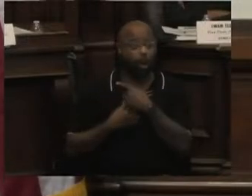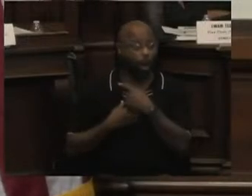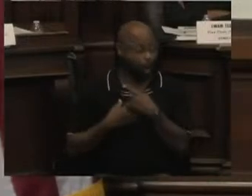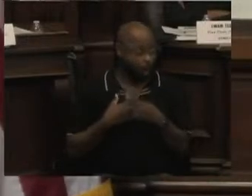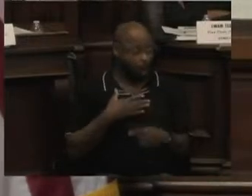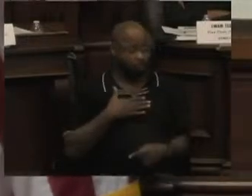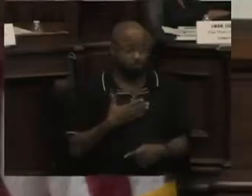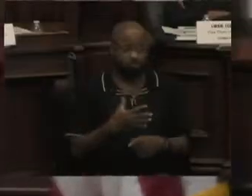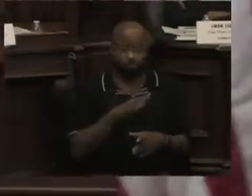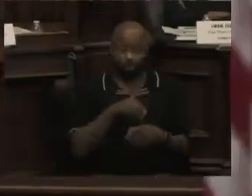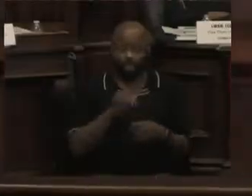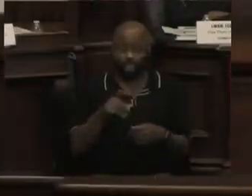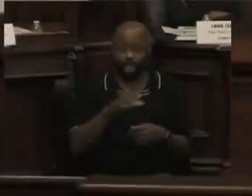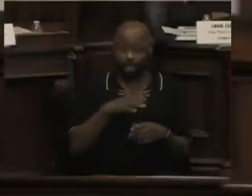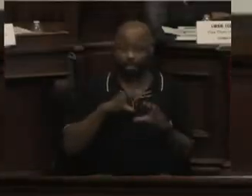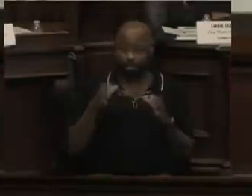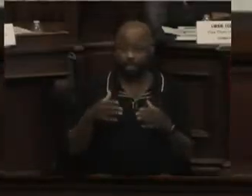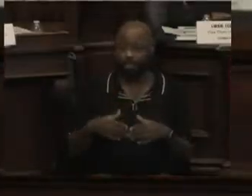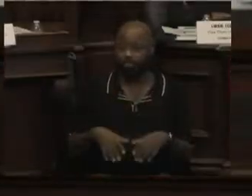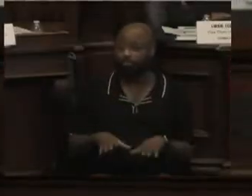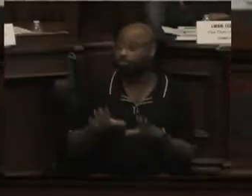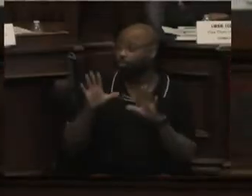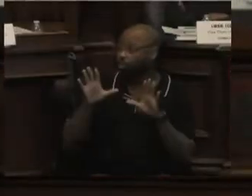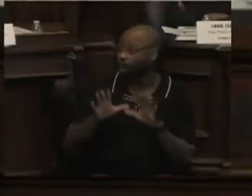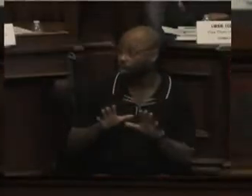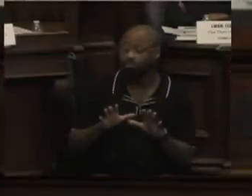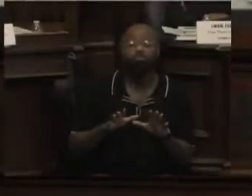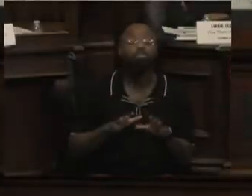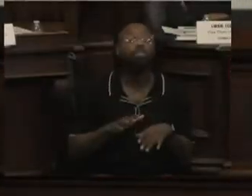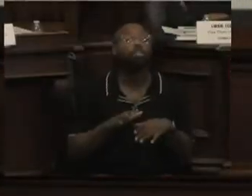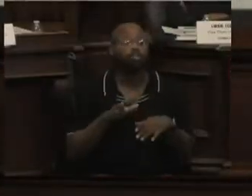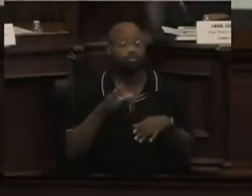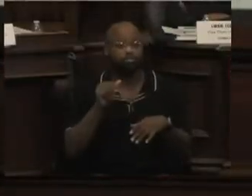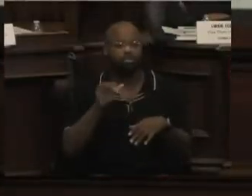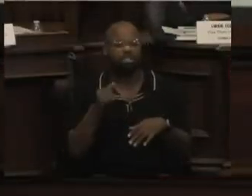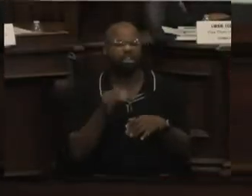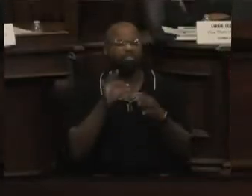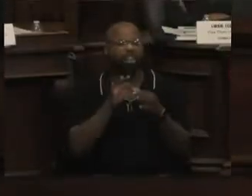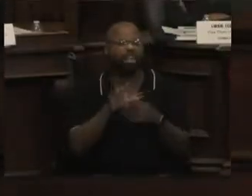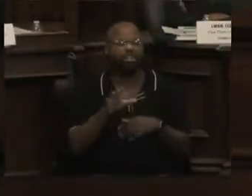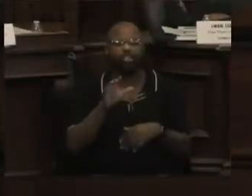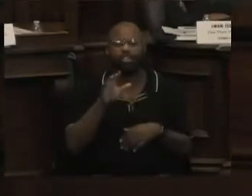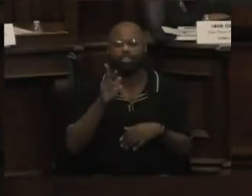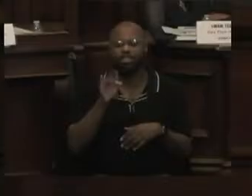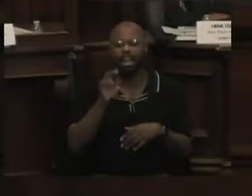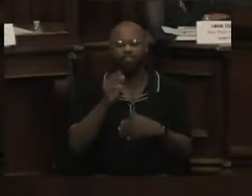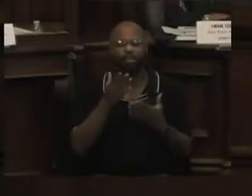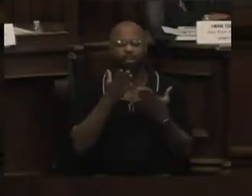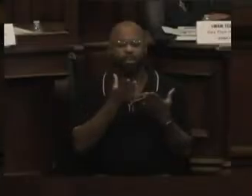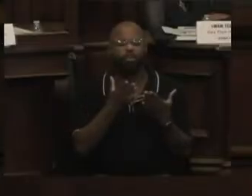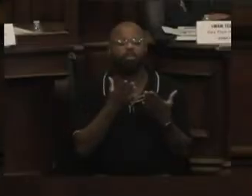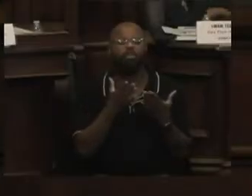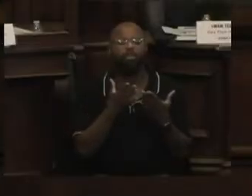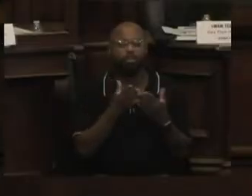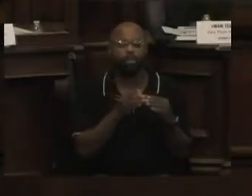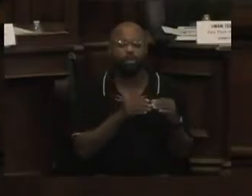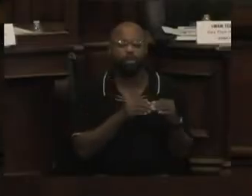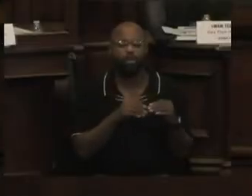person so far, unless someone else wants to volunteer. Great.